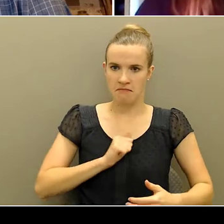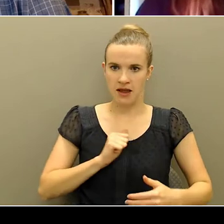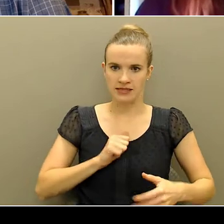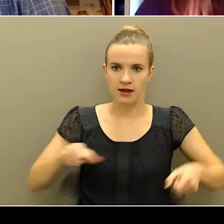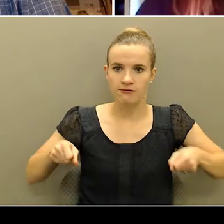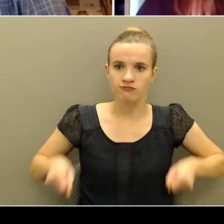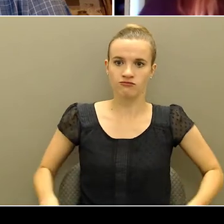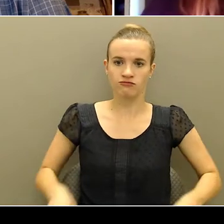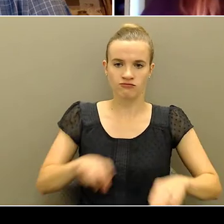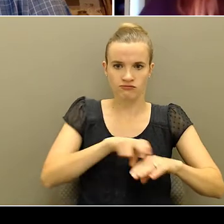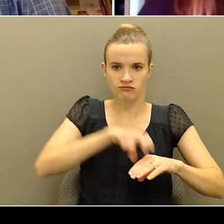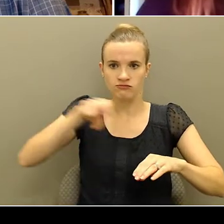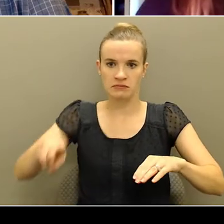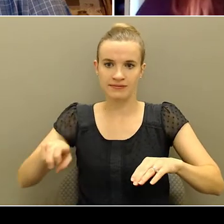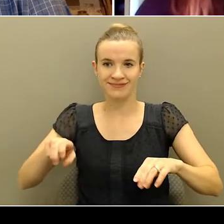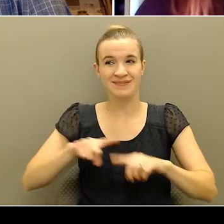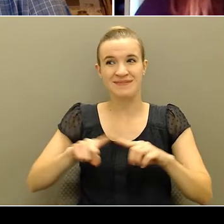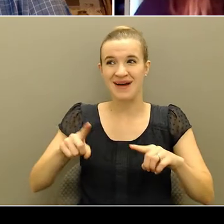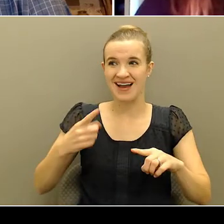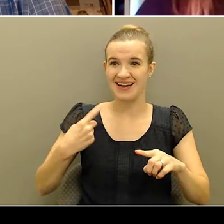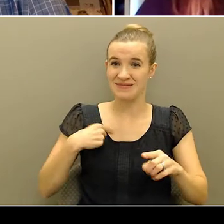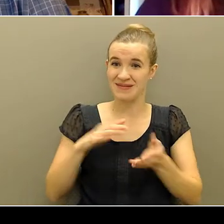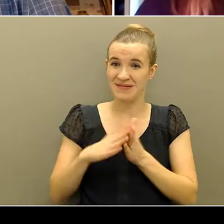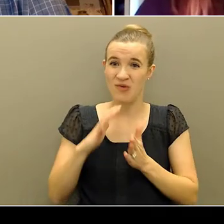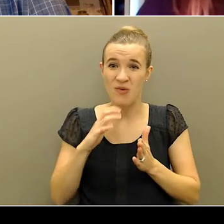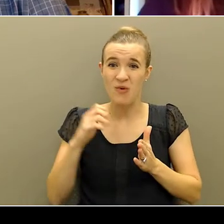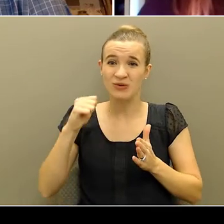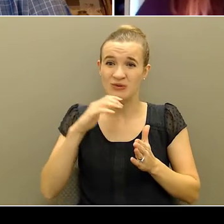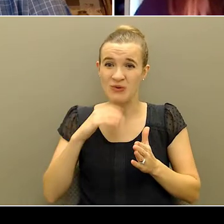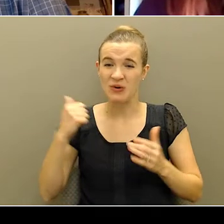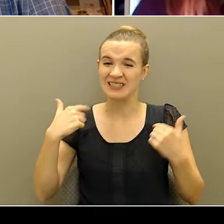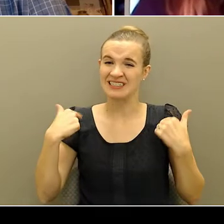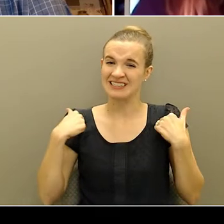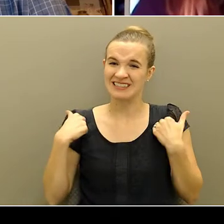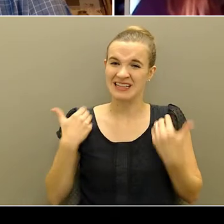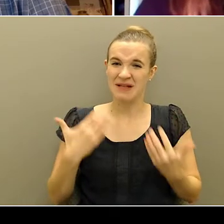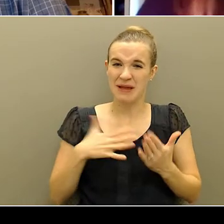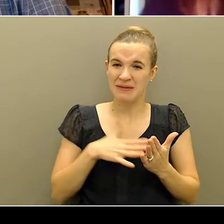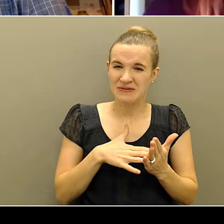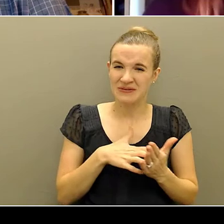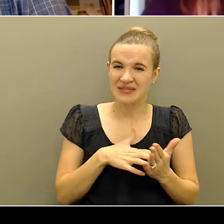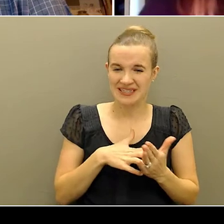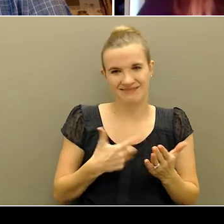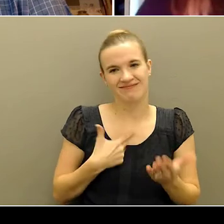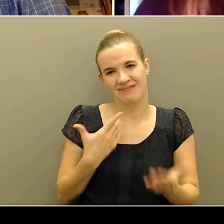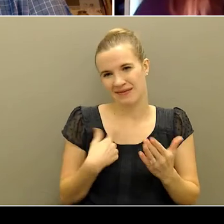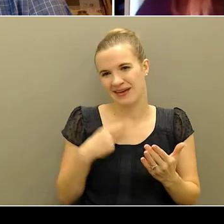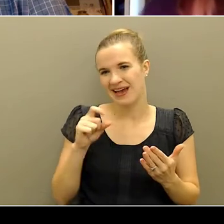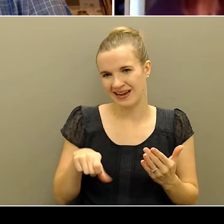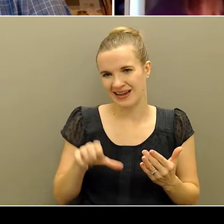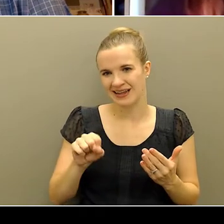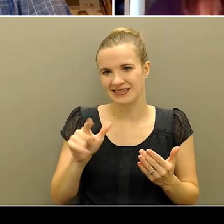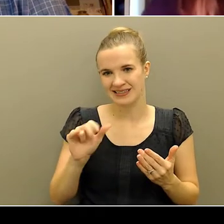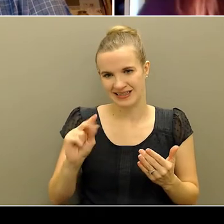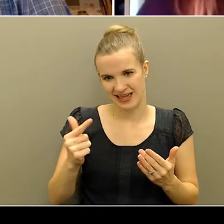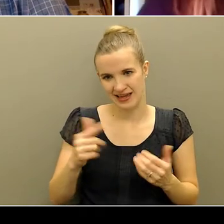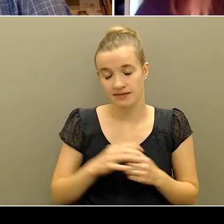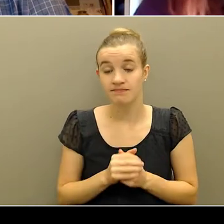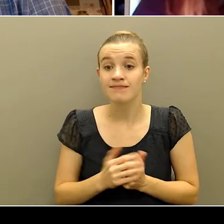bring up at hotels, because especially if I'm on the second floor, anything besides the first floor, I like to ask them, Okay, what's your emergency